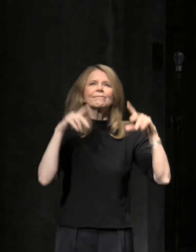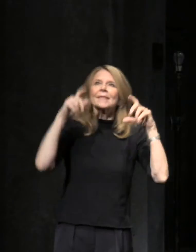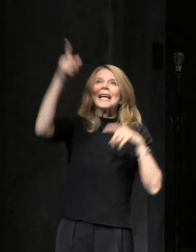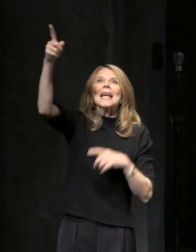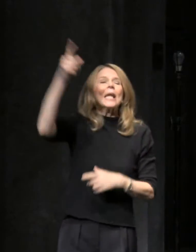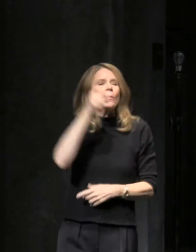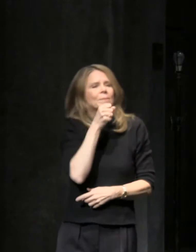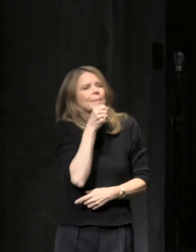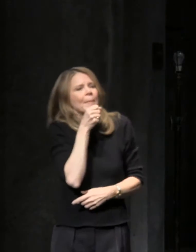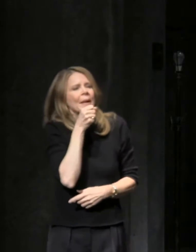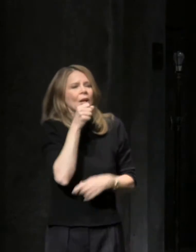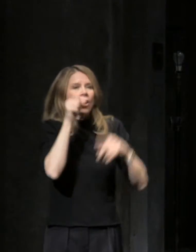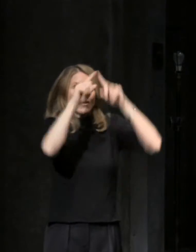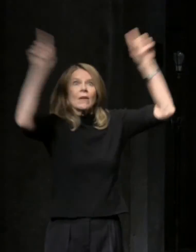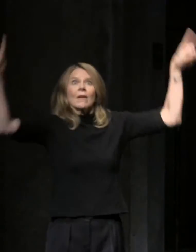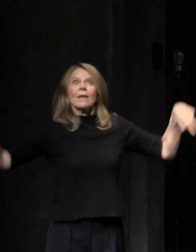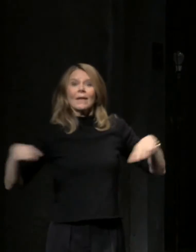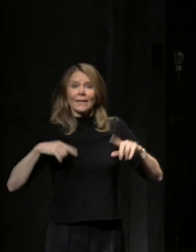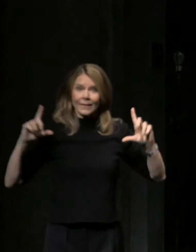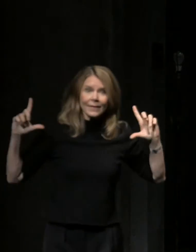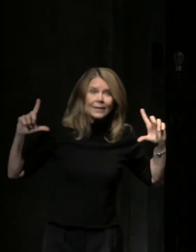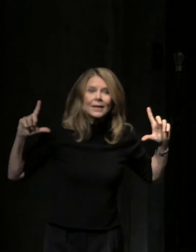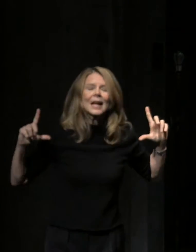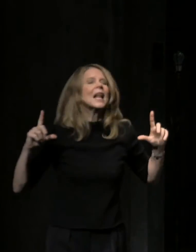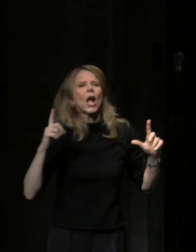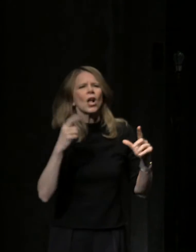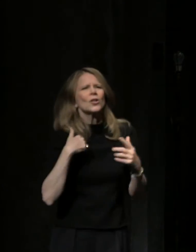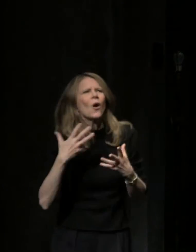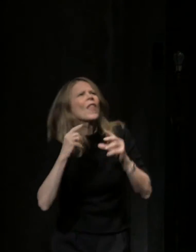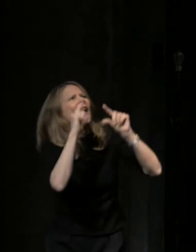on the Jumbotron, their cameras to get a picture. The professional photographer looked closely